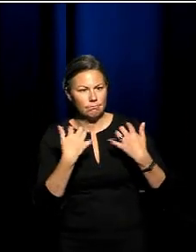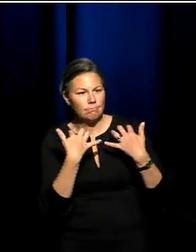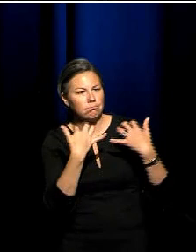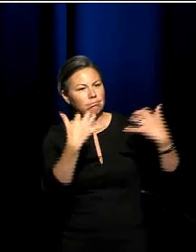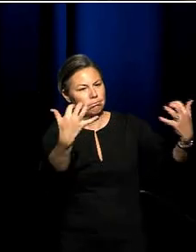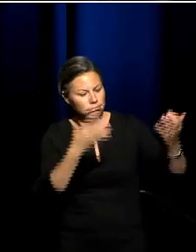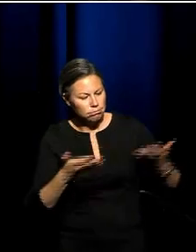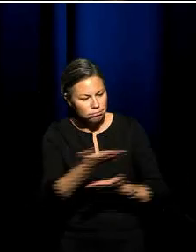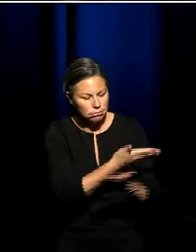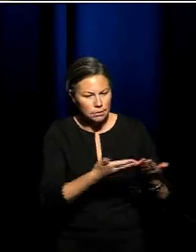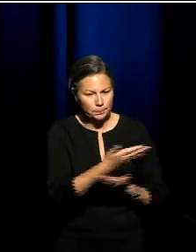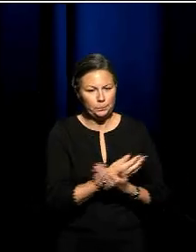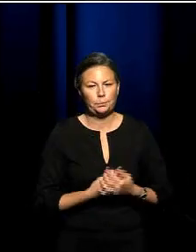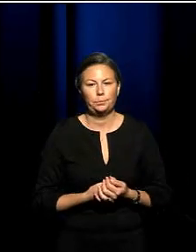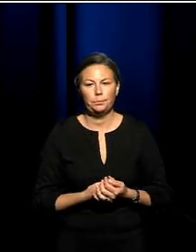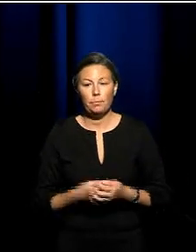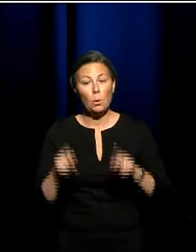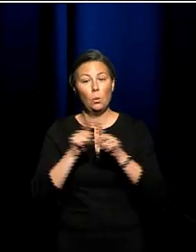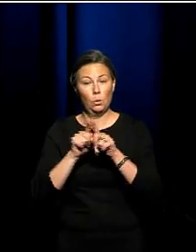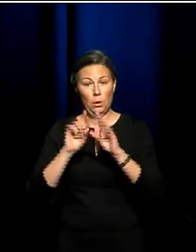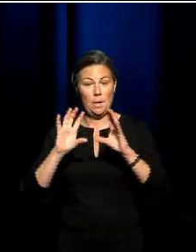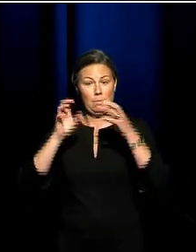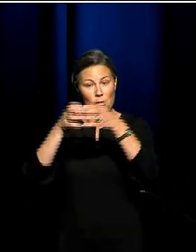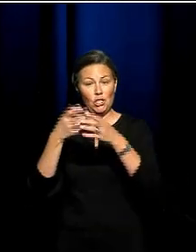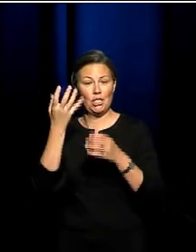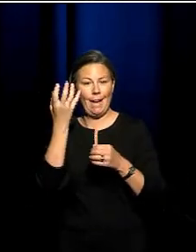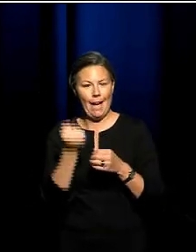Indigenous Engagement Strategy the Commission intends to visit to remote